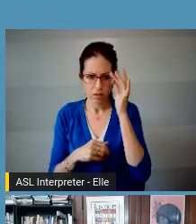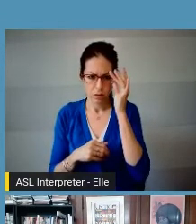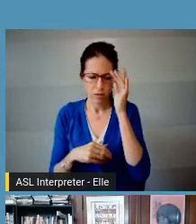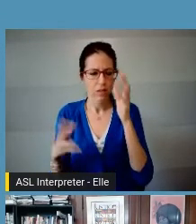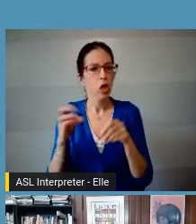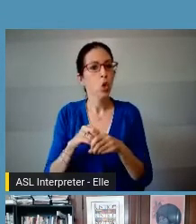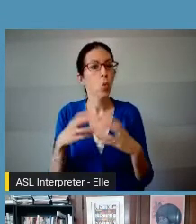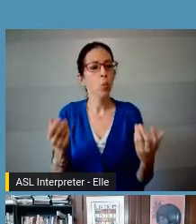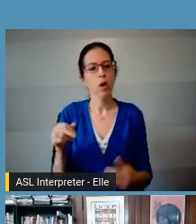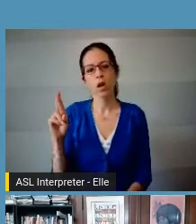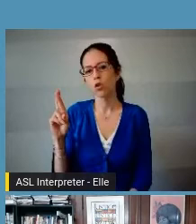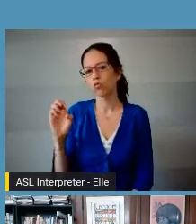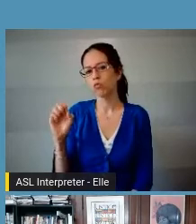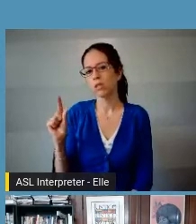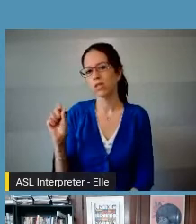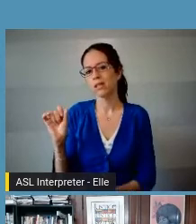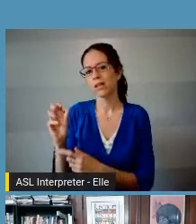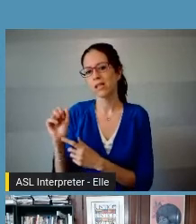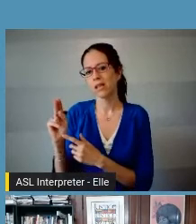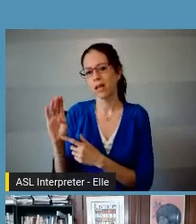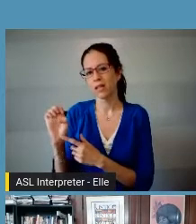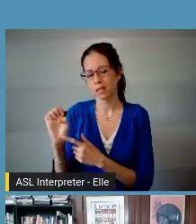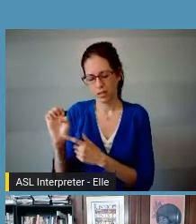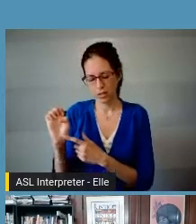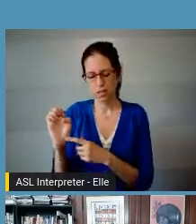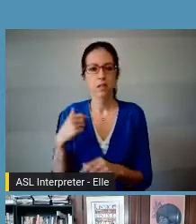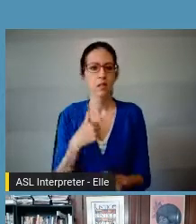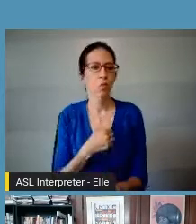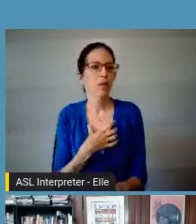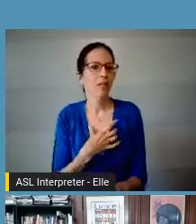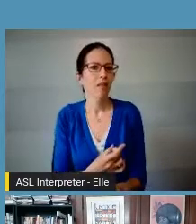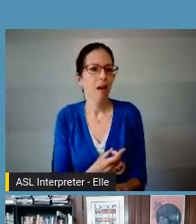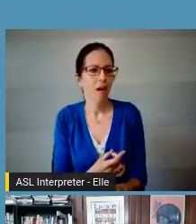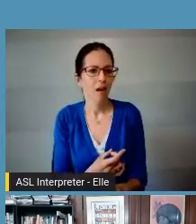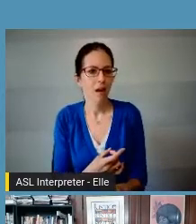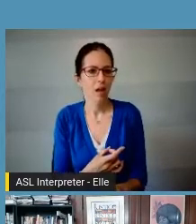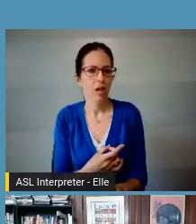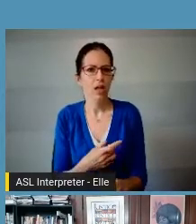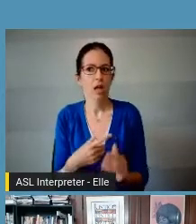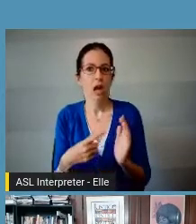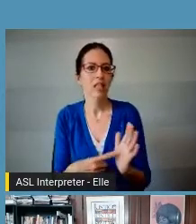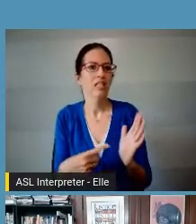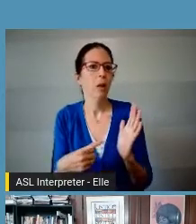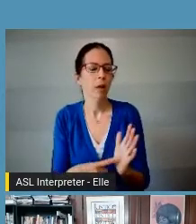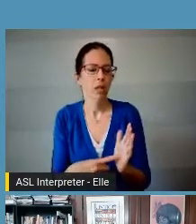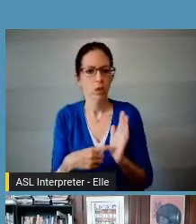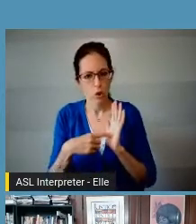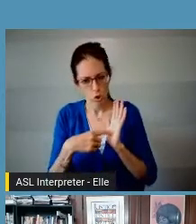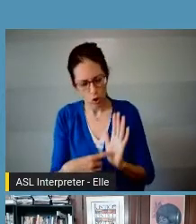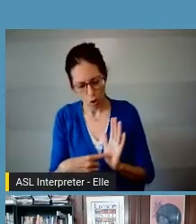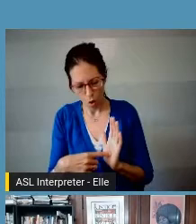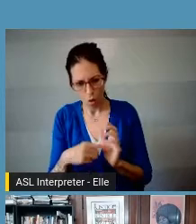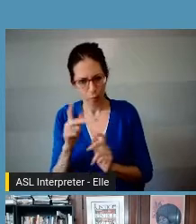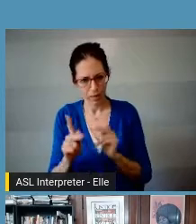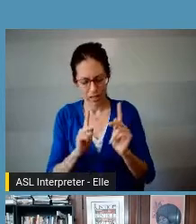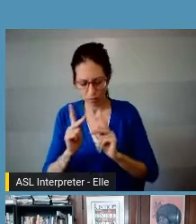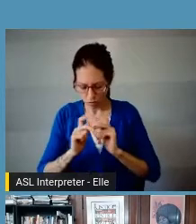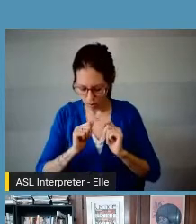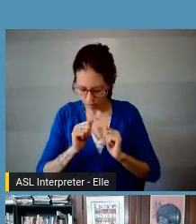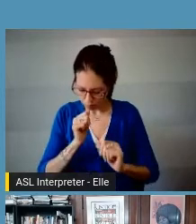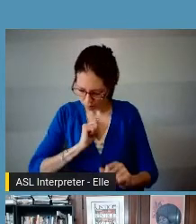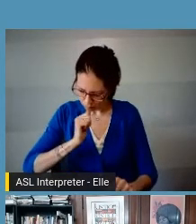So we like to have exhibits that show the resilience of the Black community even during